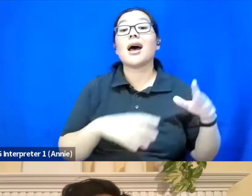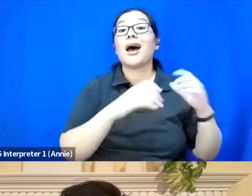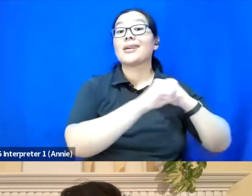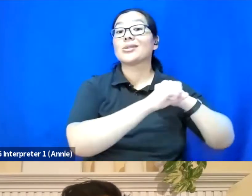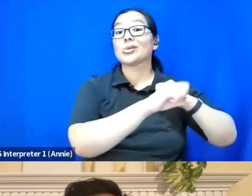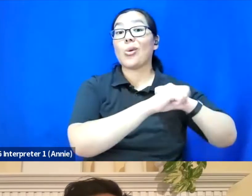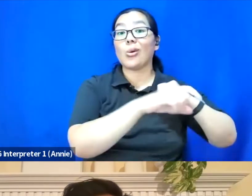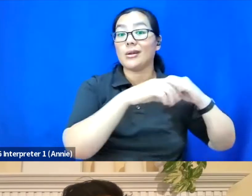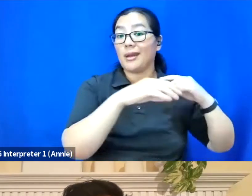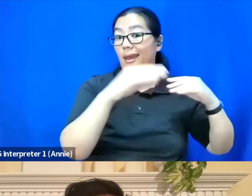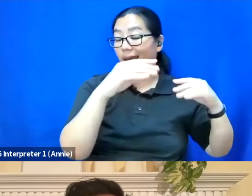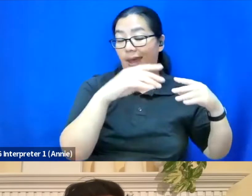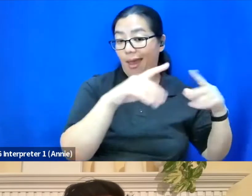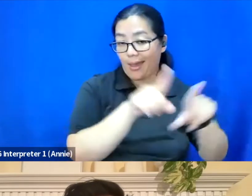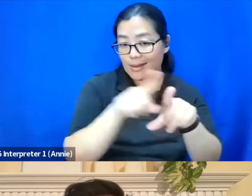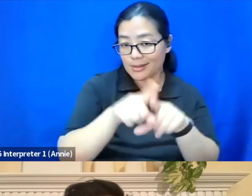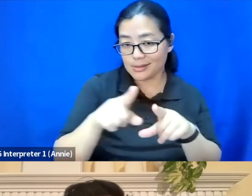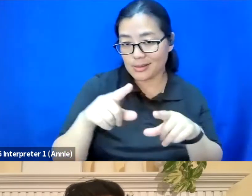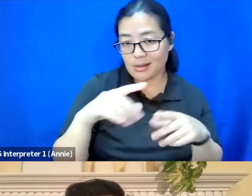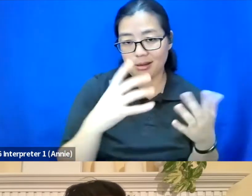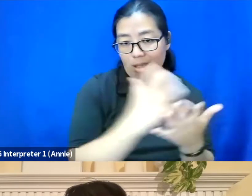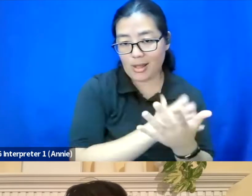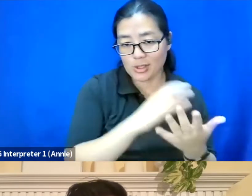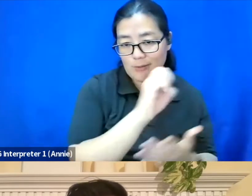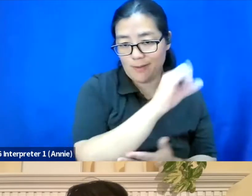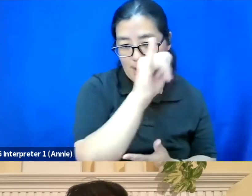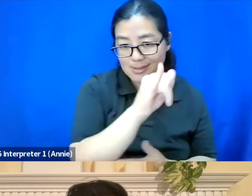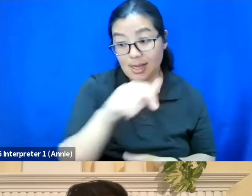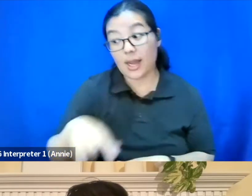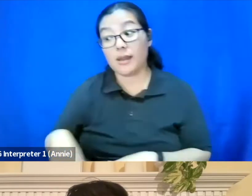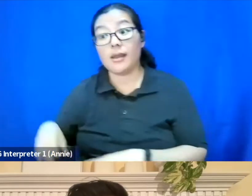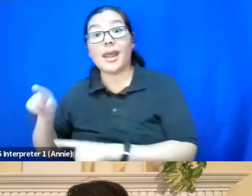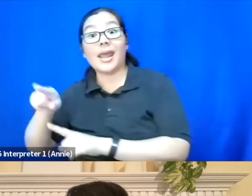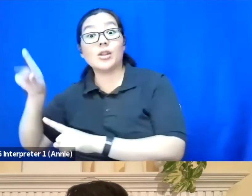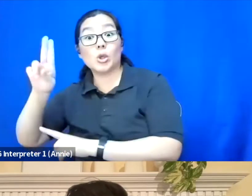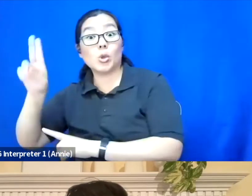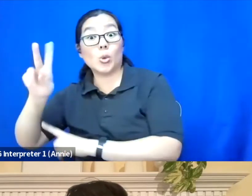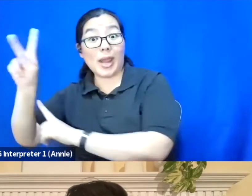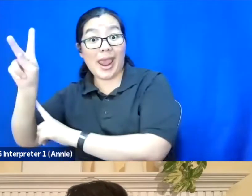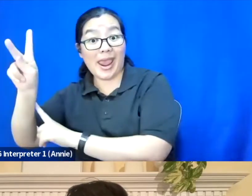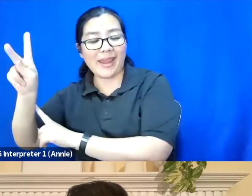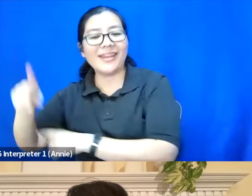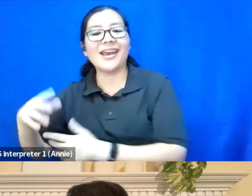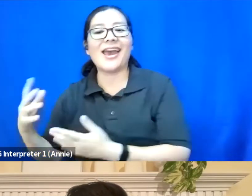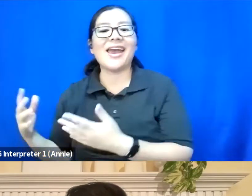about the way that they had to challenge ableist assumptions.